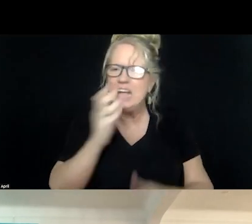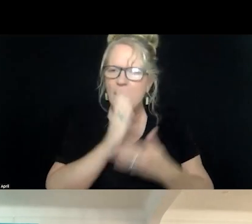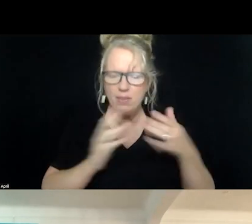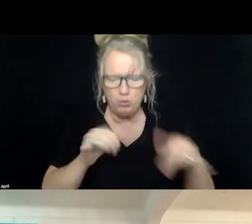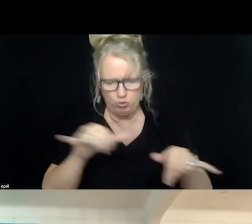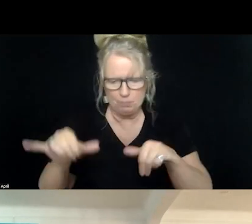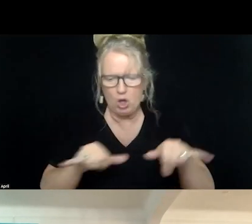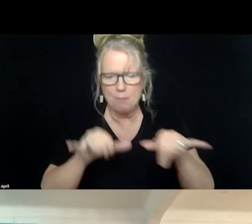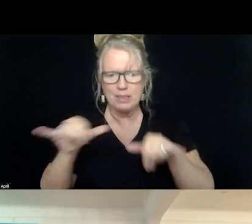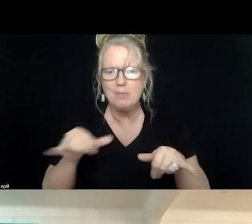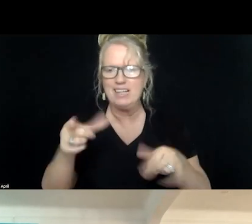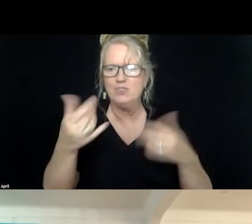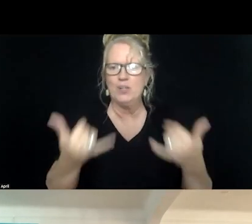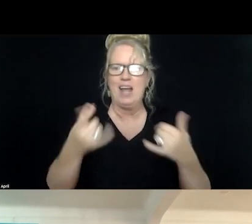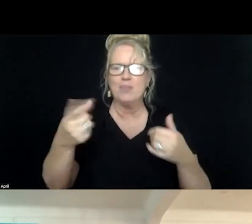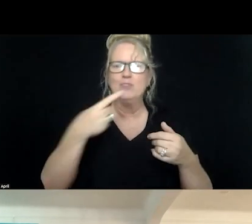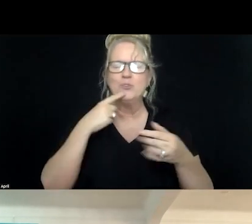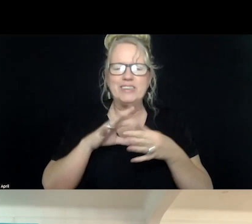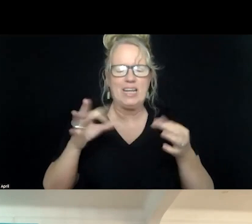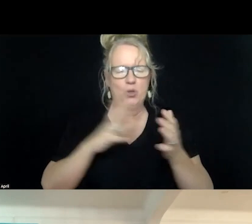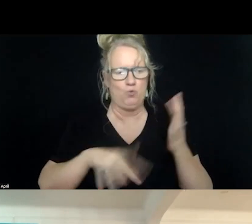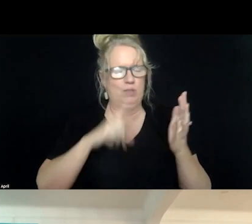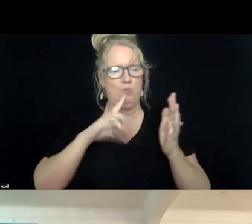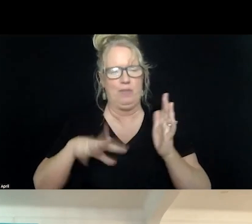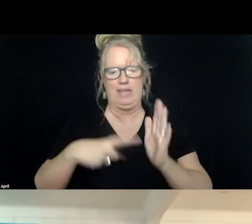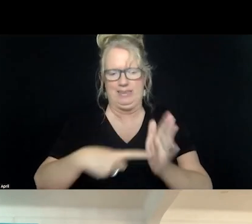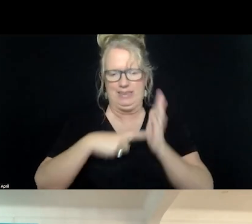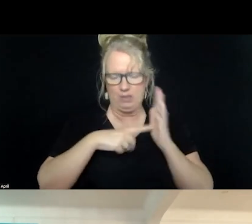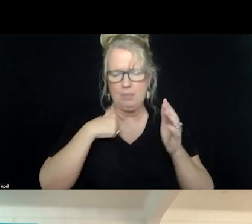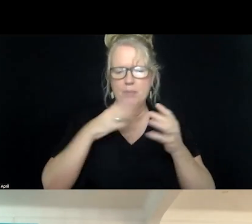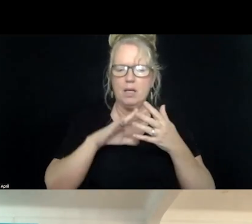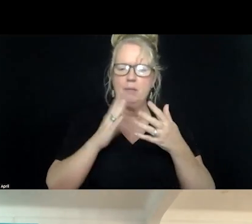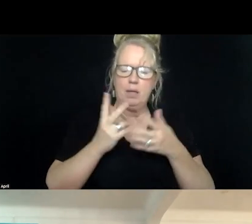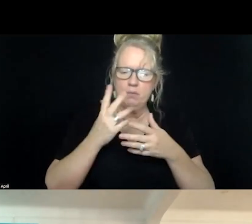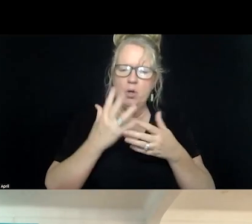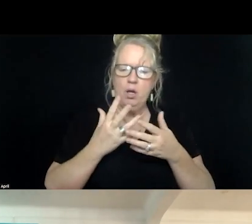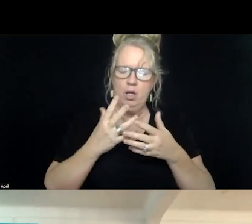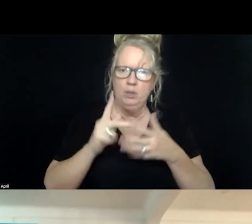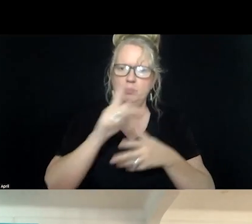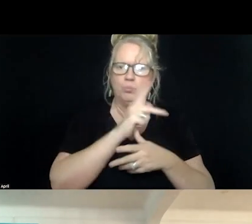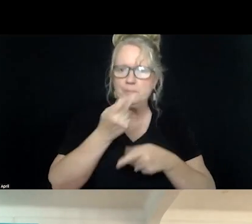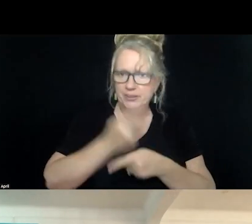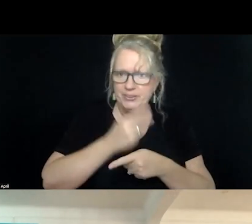WHAT STANDS OUT TO ME IS YOU ARE TALKING ABOUT PRIMARY CARE AND THAT BEING A CONNECTION.